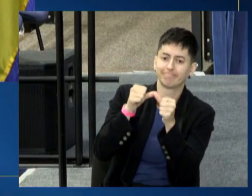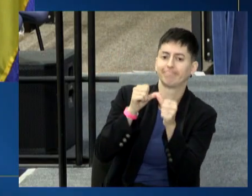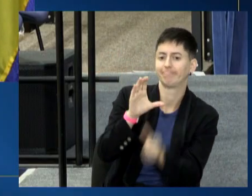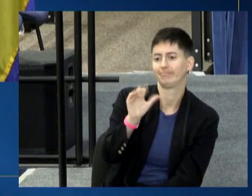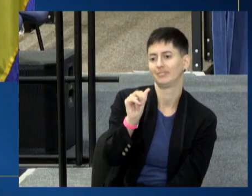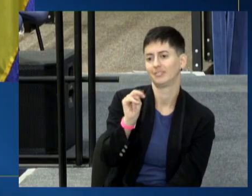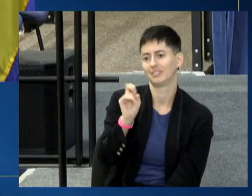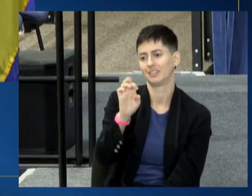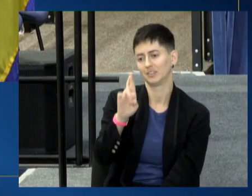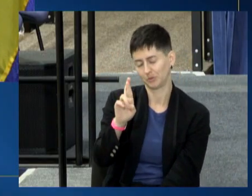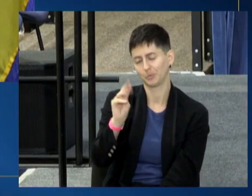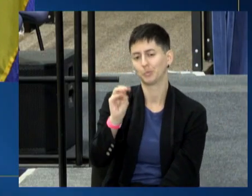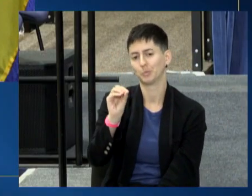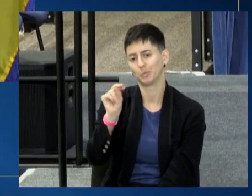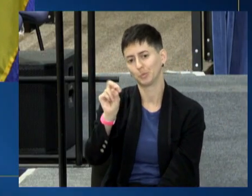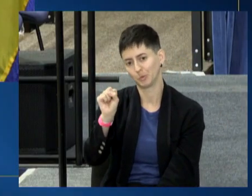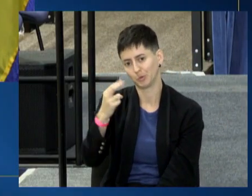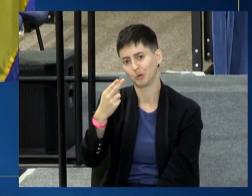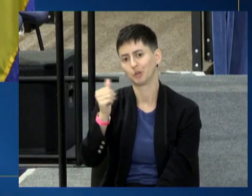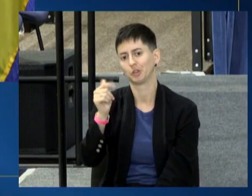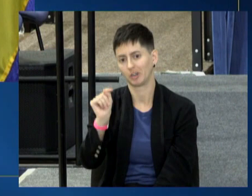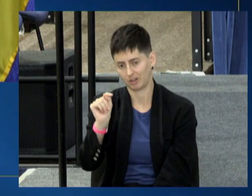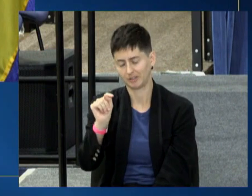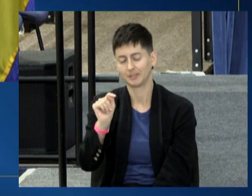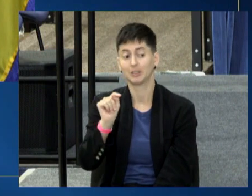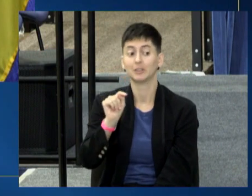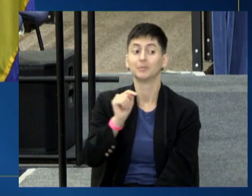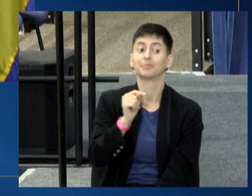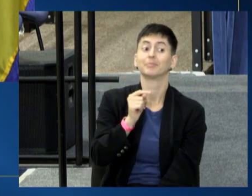which you've heard a couple of times, but I think which bear repeating. That presents